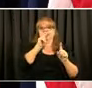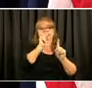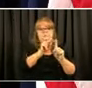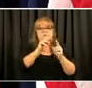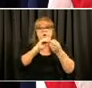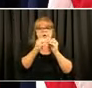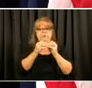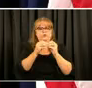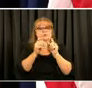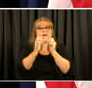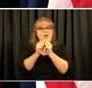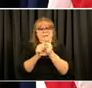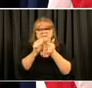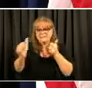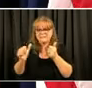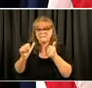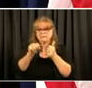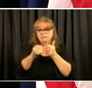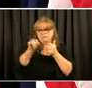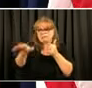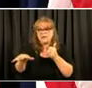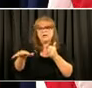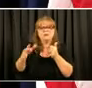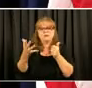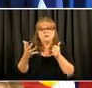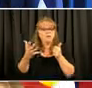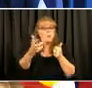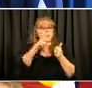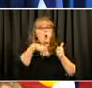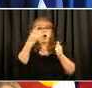lie ahead in the in the next few weeks and with that i'll turn it over to our state epidemiologist